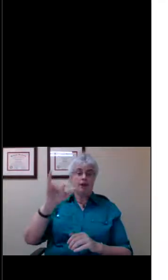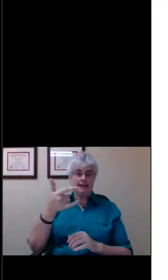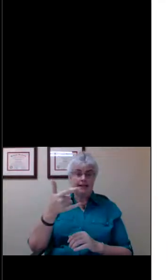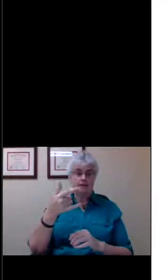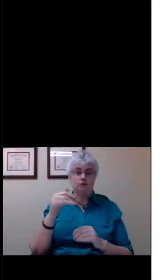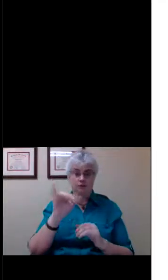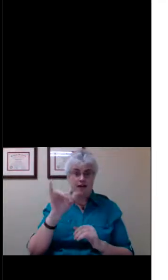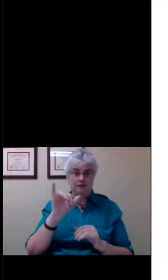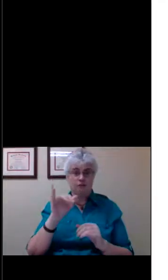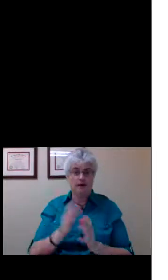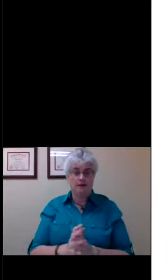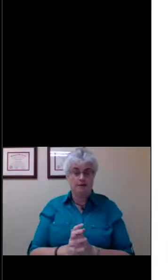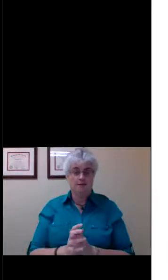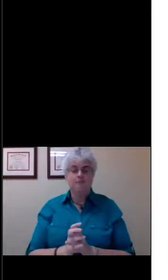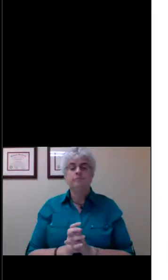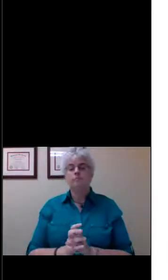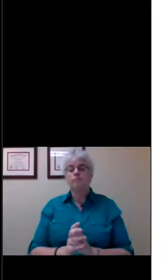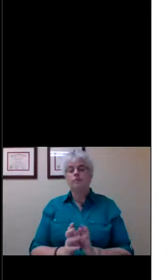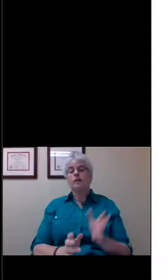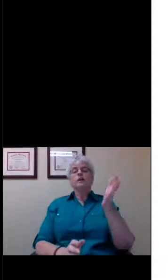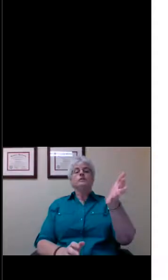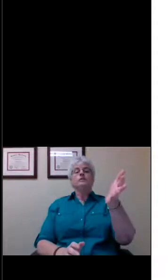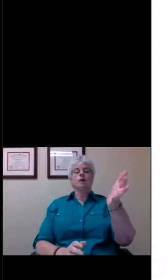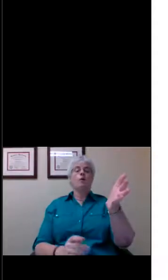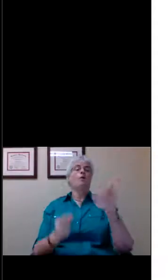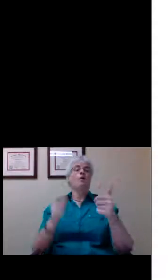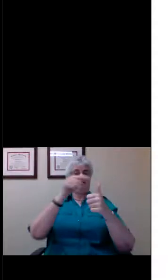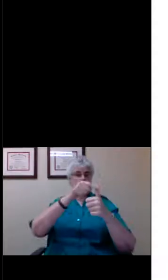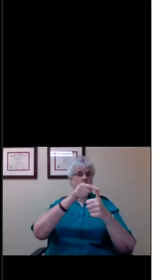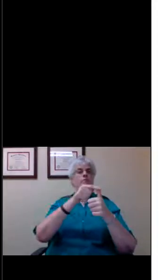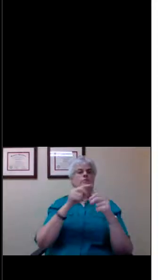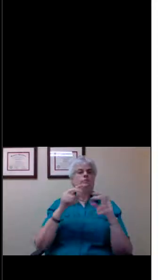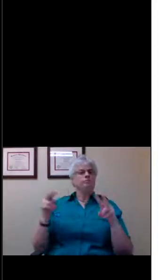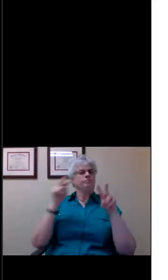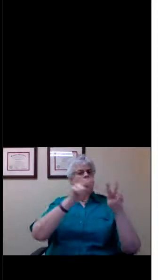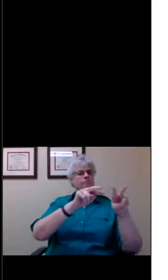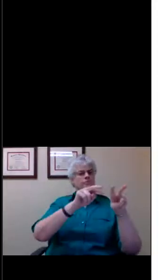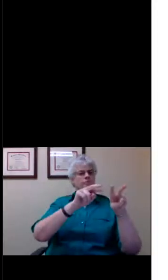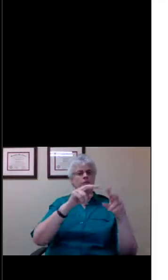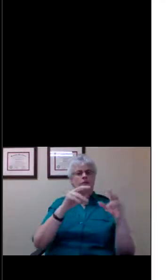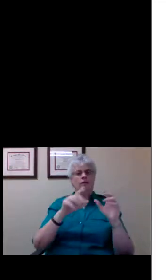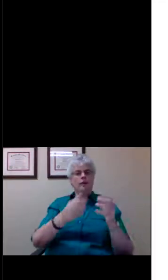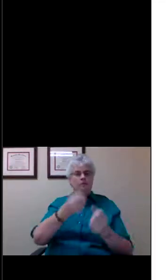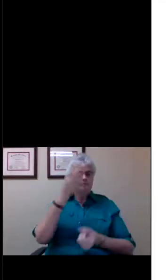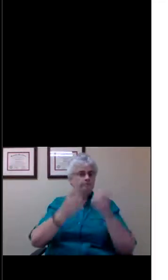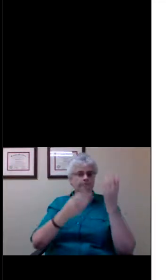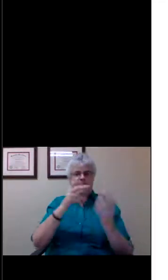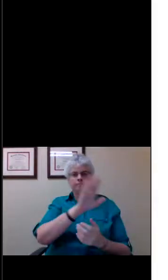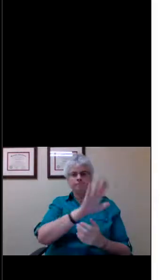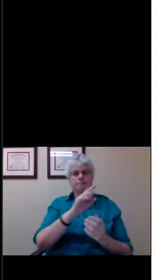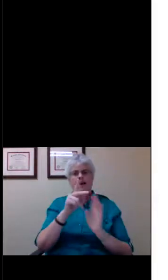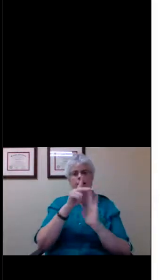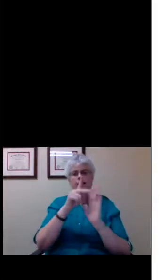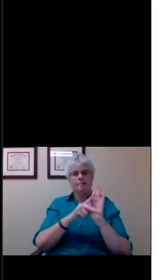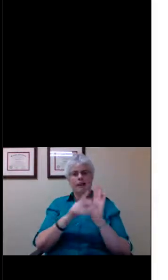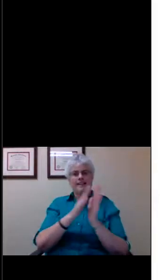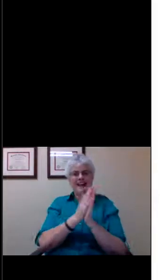happening, which would also include bullying. So we looked at, we unpack